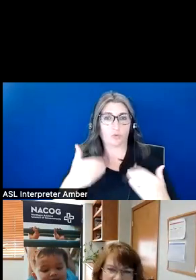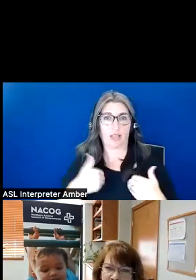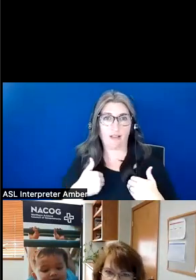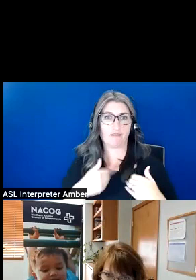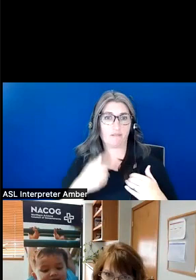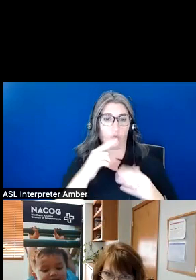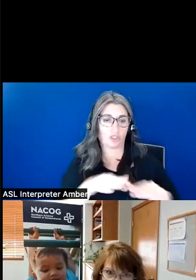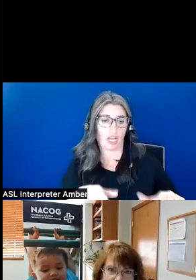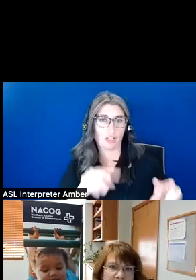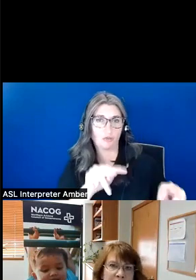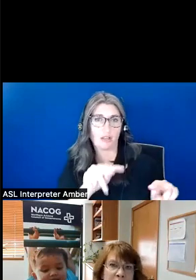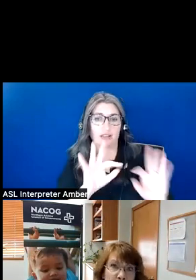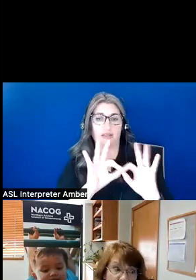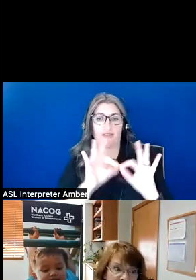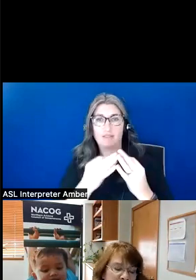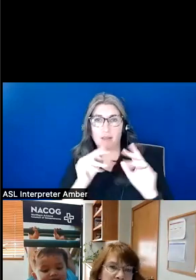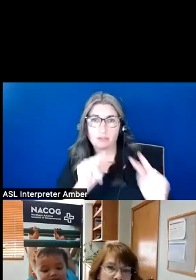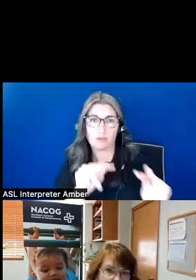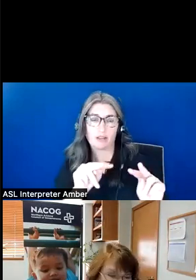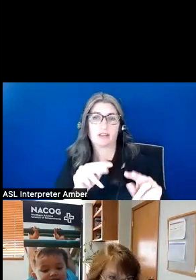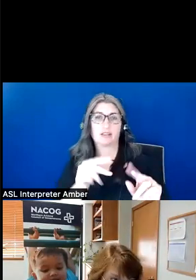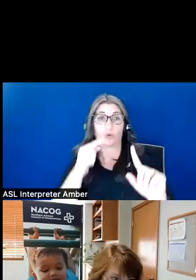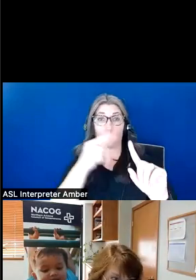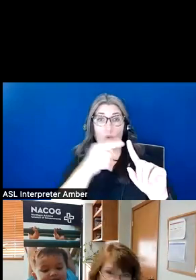and family tracking, and goal development.